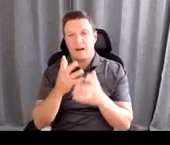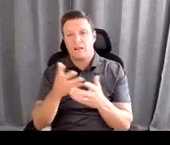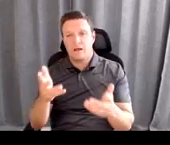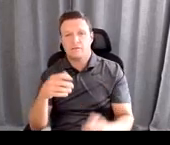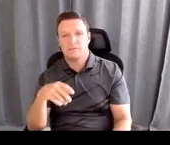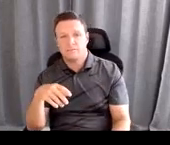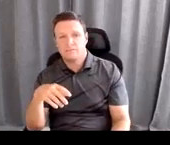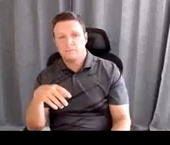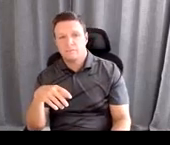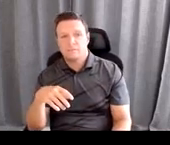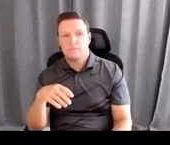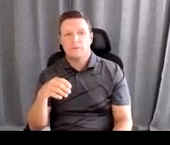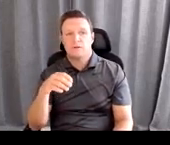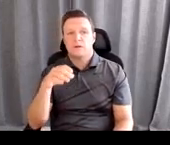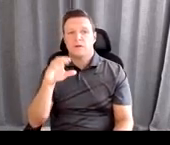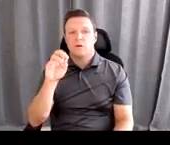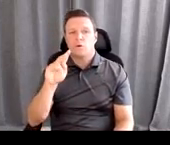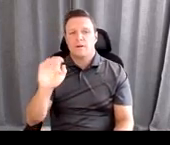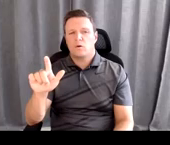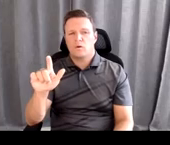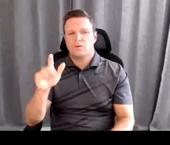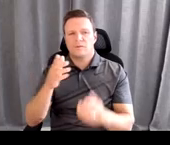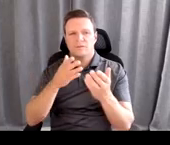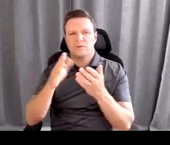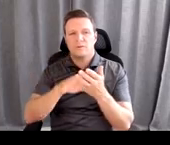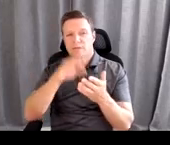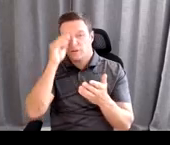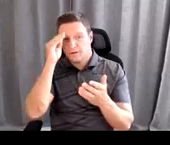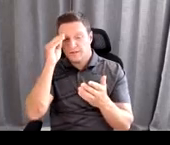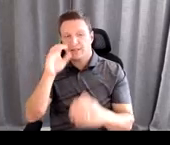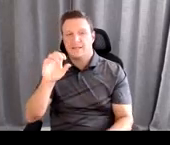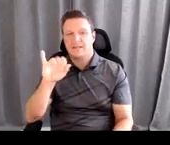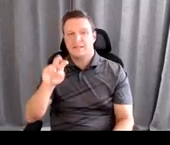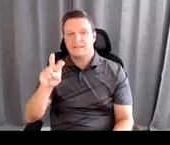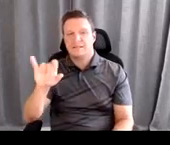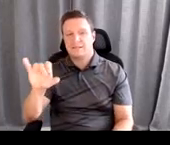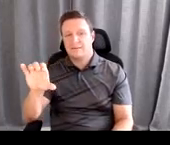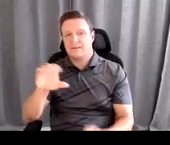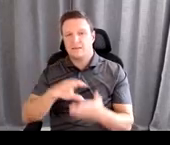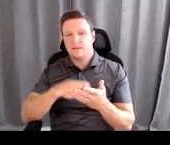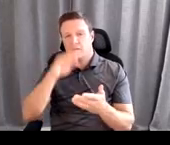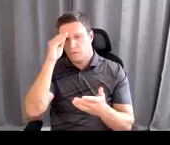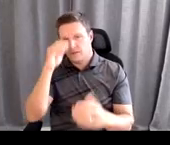critical service learning and civic learning. So these are the three things that make up this framework and different